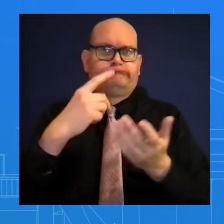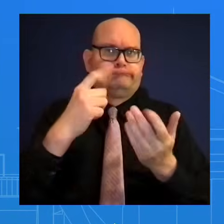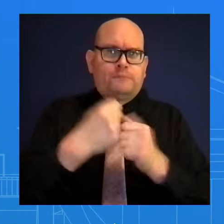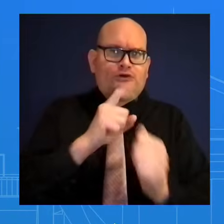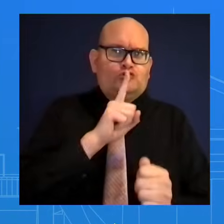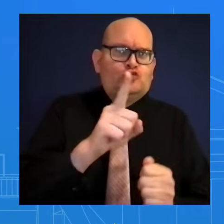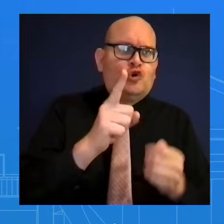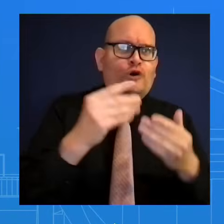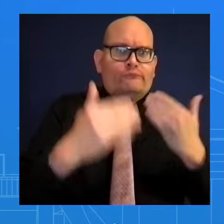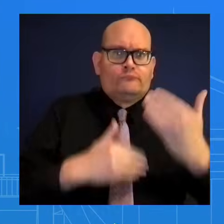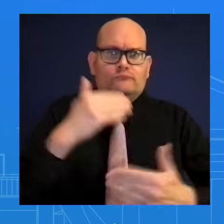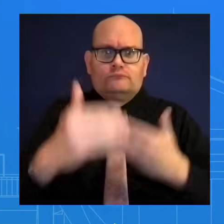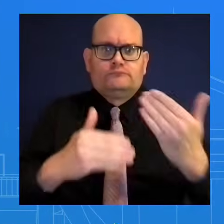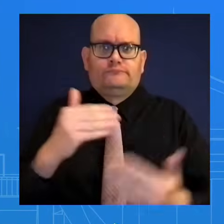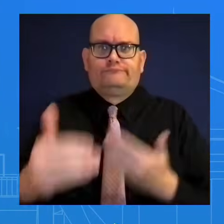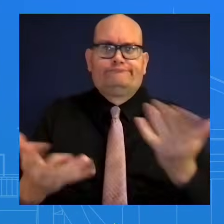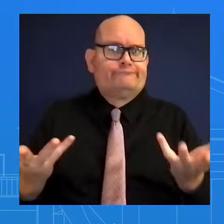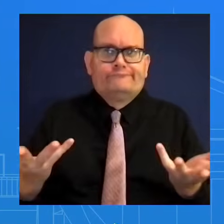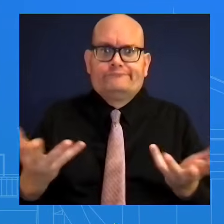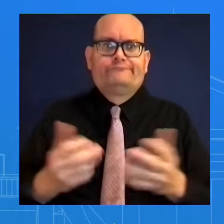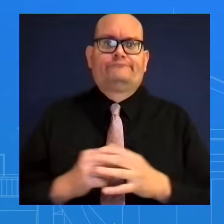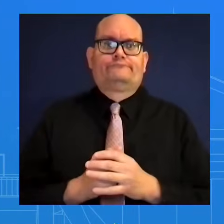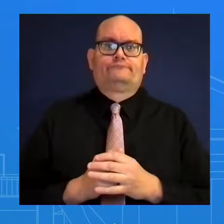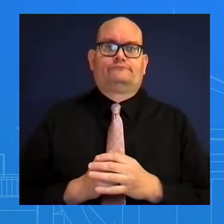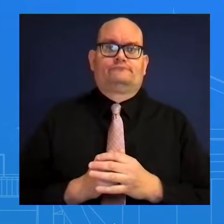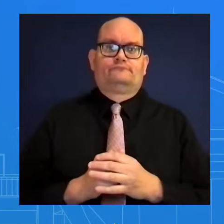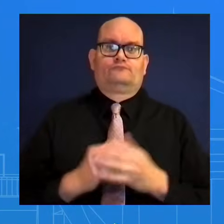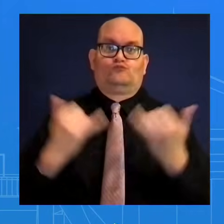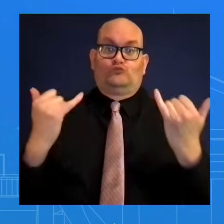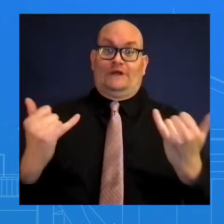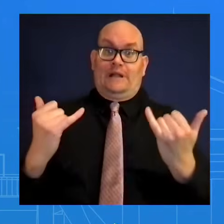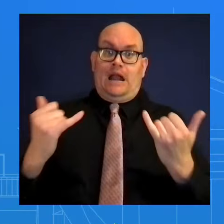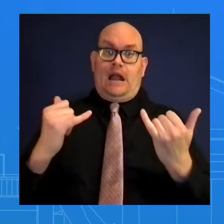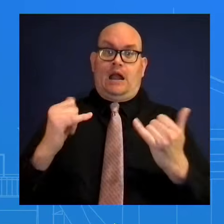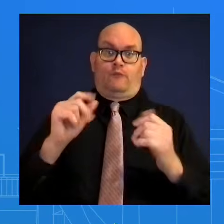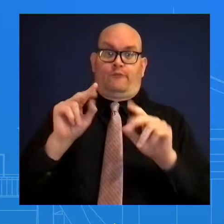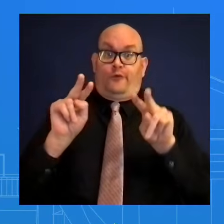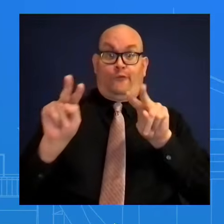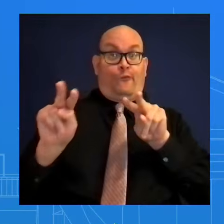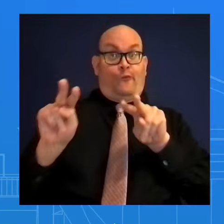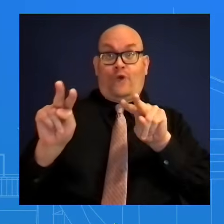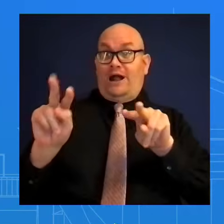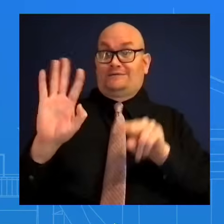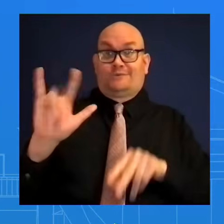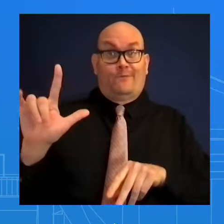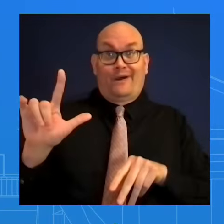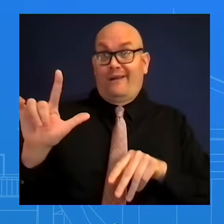the Senate, up to Leader Schumer. Obviously, we are in a short timeframe here, and it's important to get this done as quickly as possible --